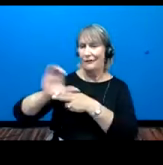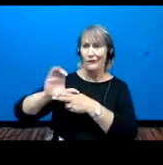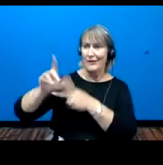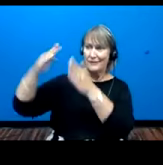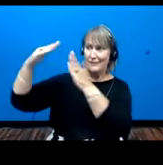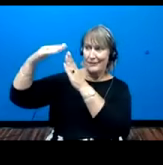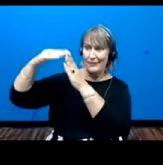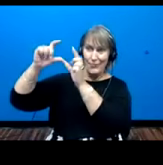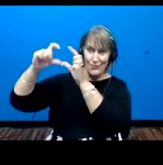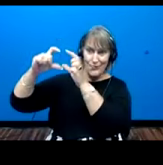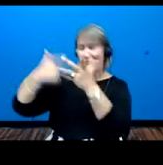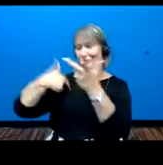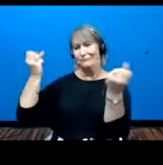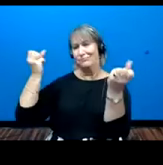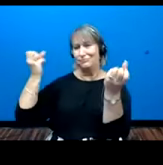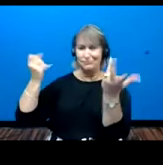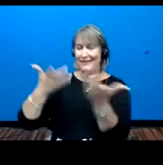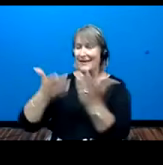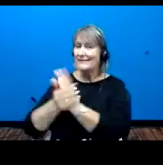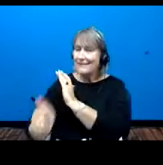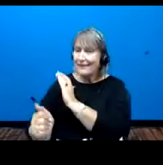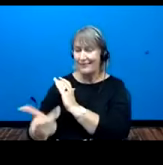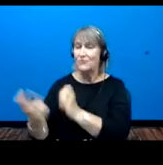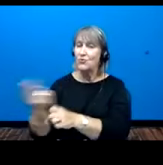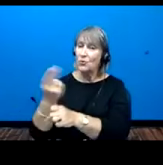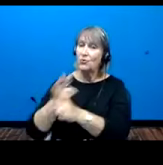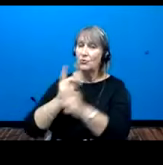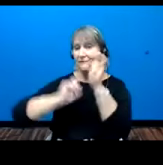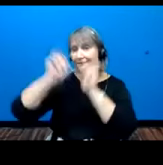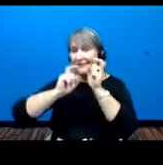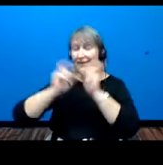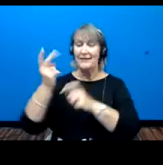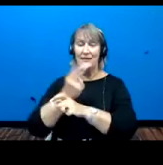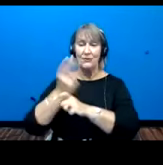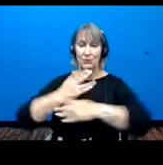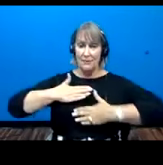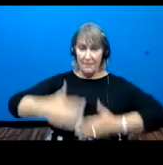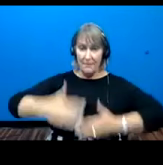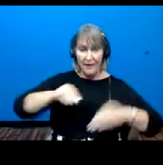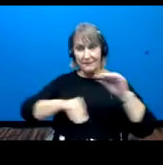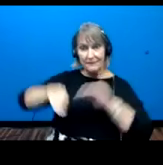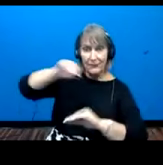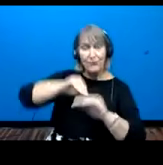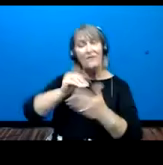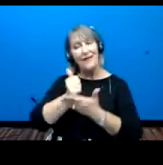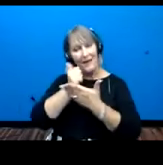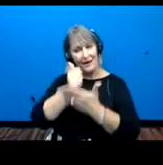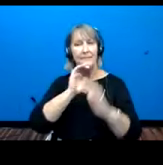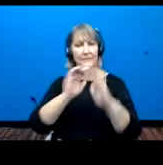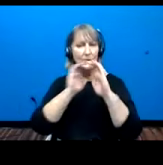one of the best that I've seen. So using her face to, again, just communicate and relay that language as well.